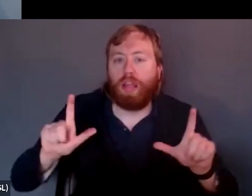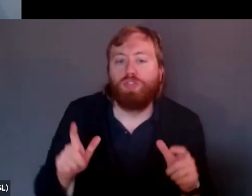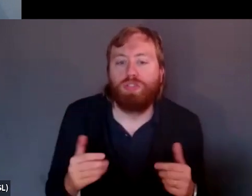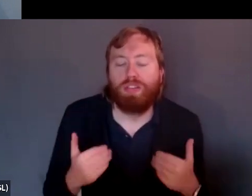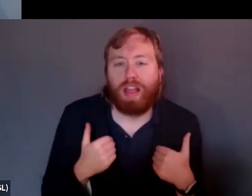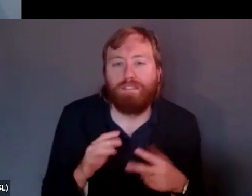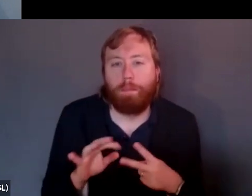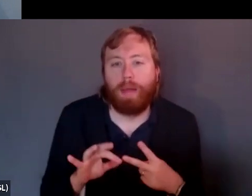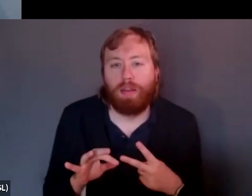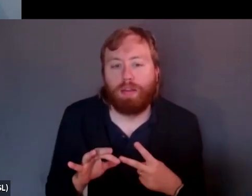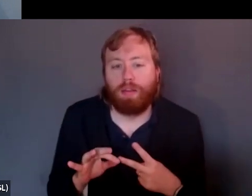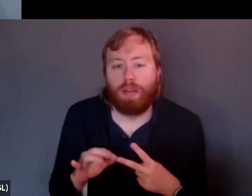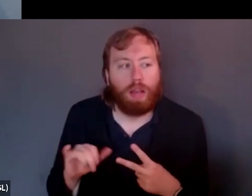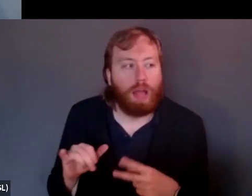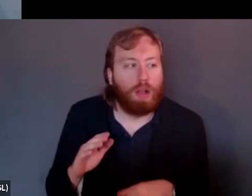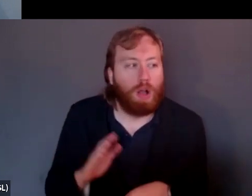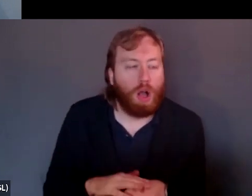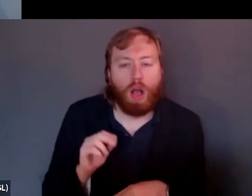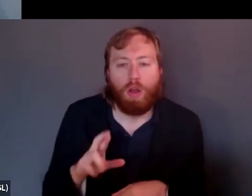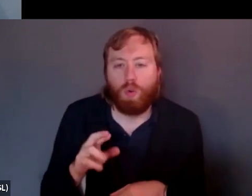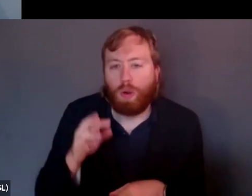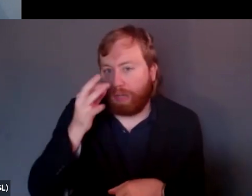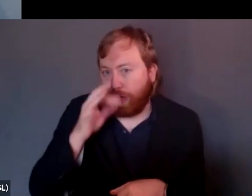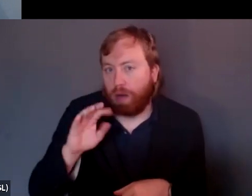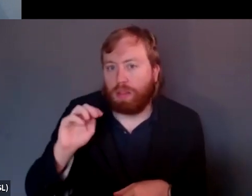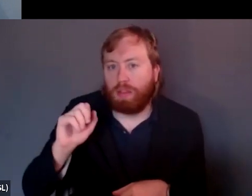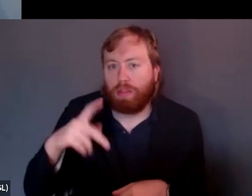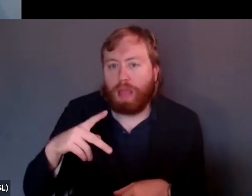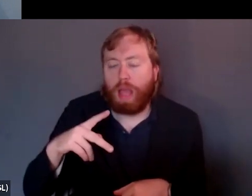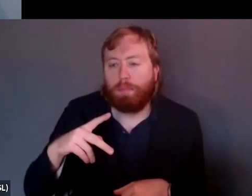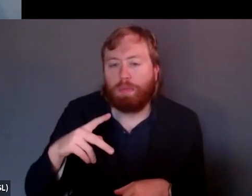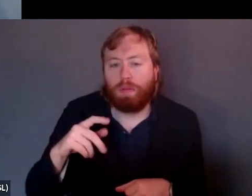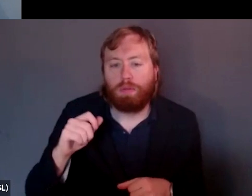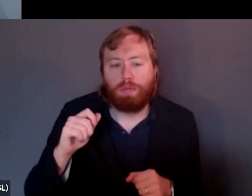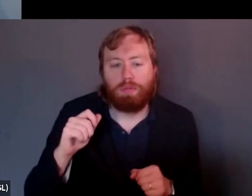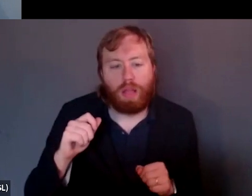but you could have a button on or right near the map that then opens the modal that has that in it as well,